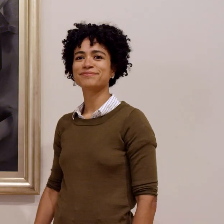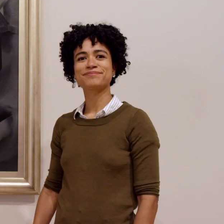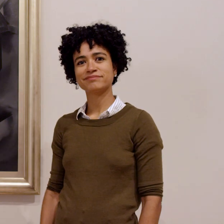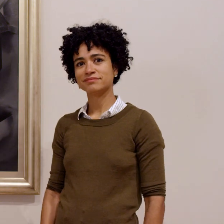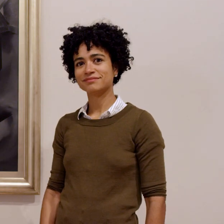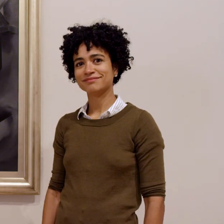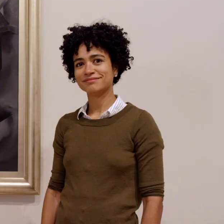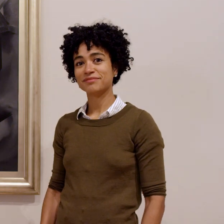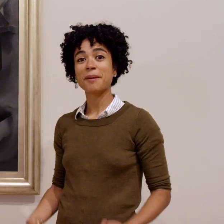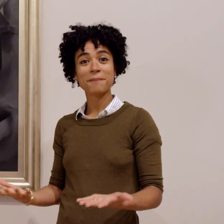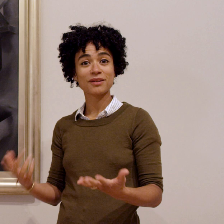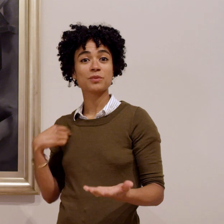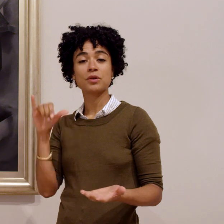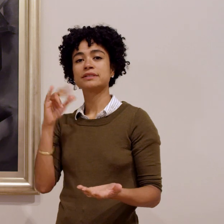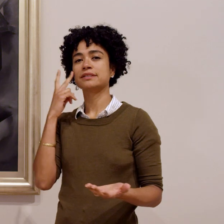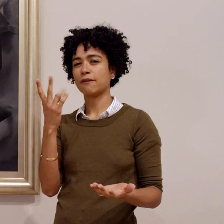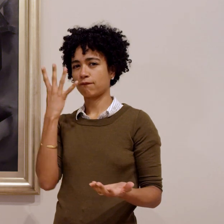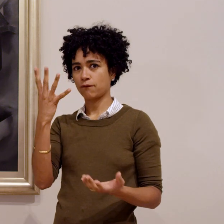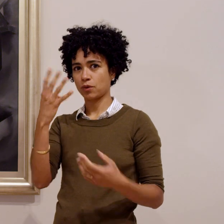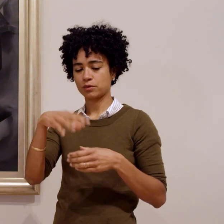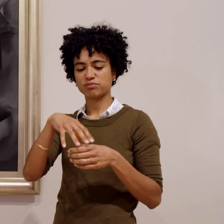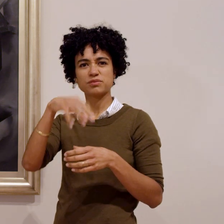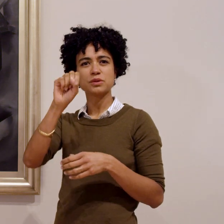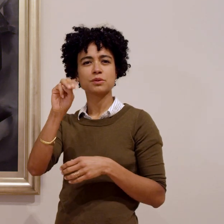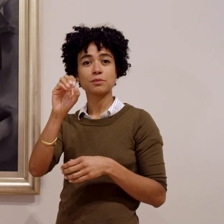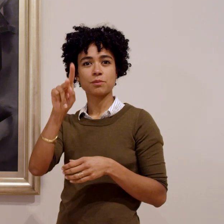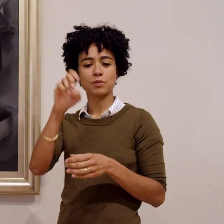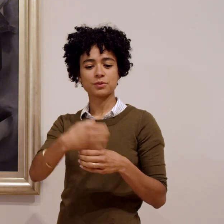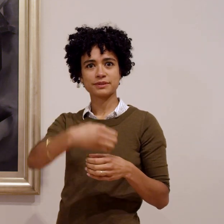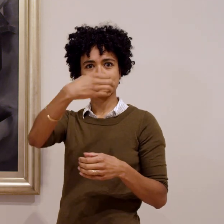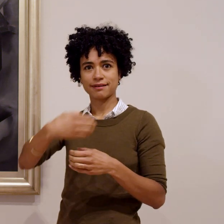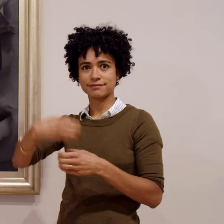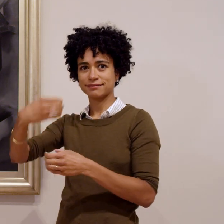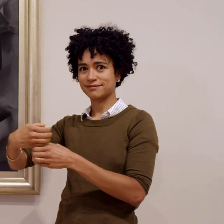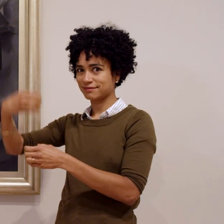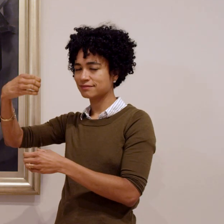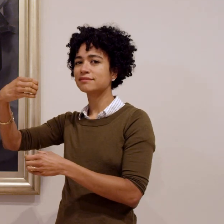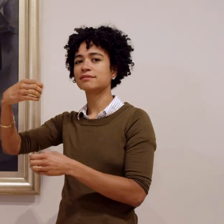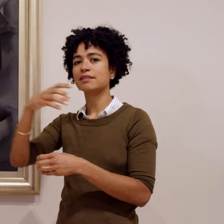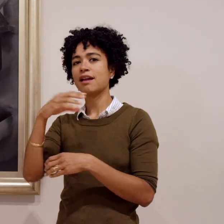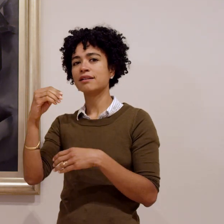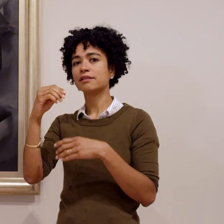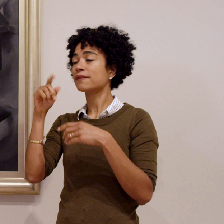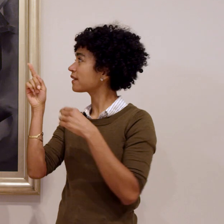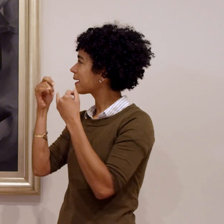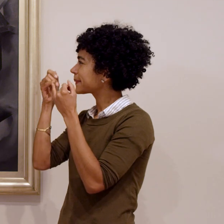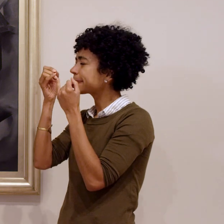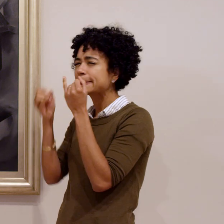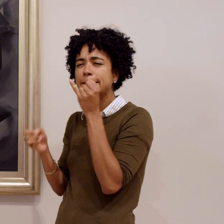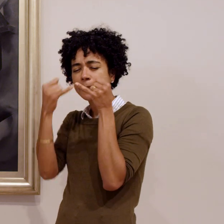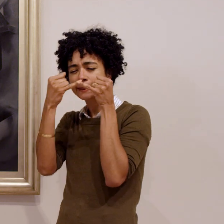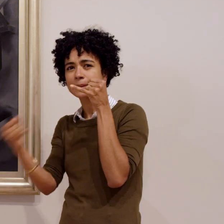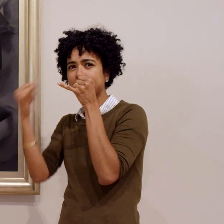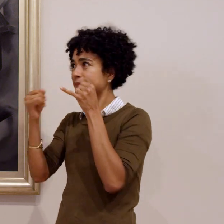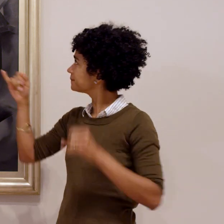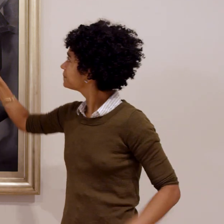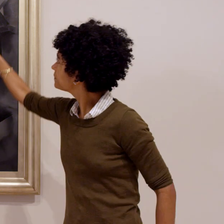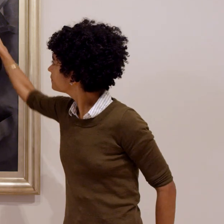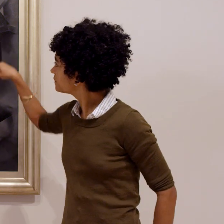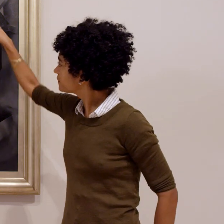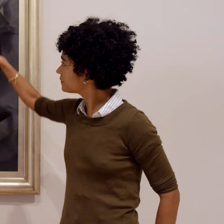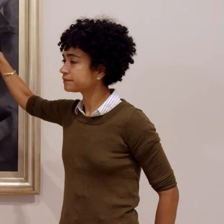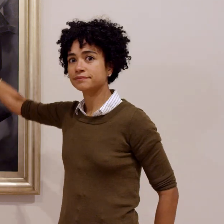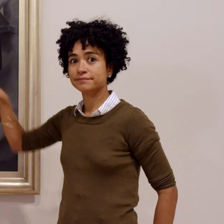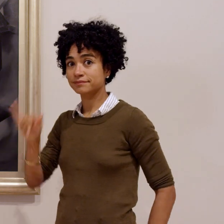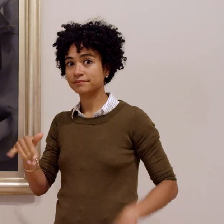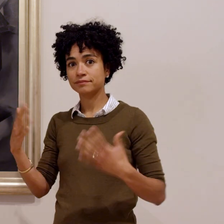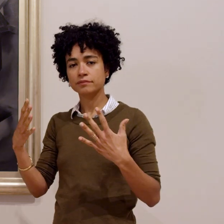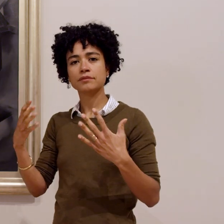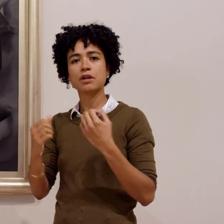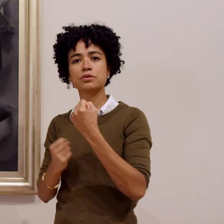We also see four smoke stacks and thin lines.